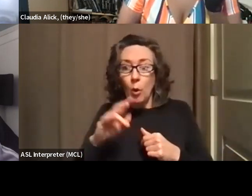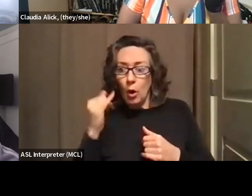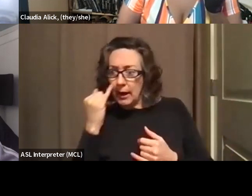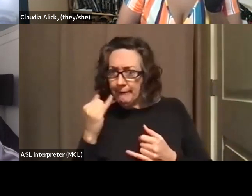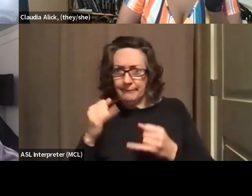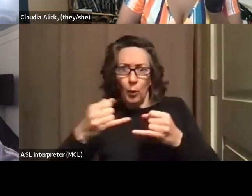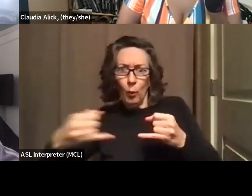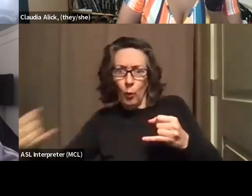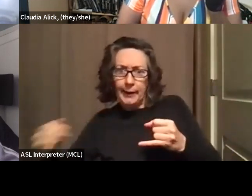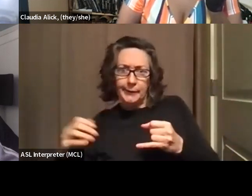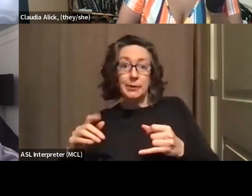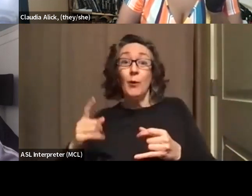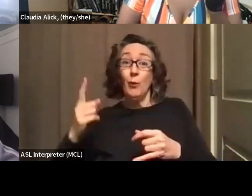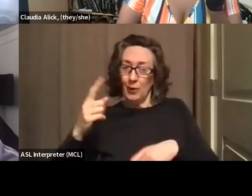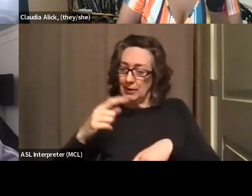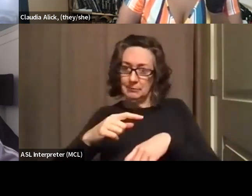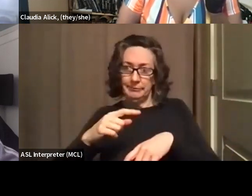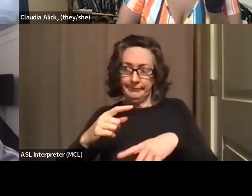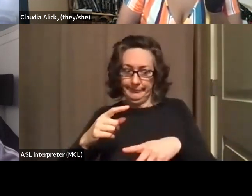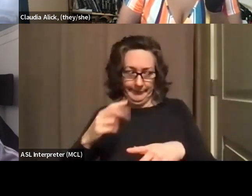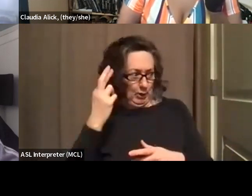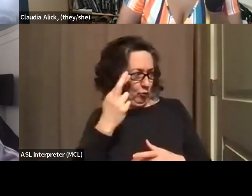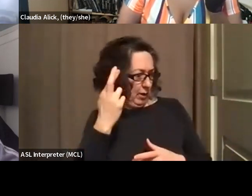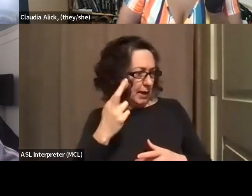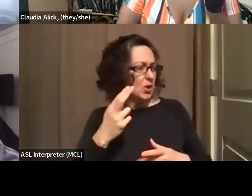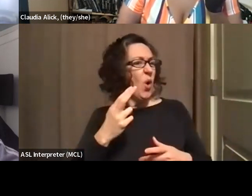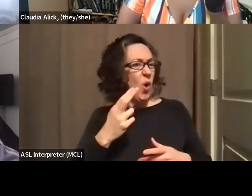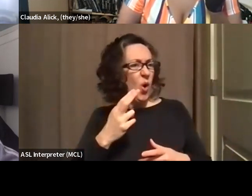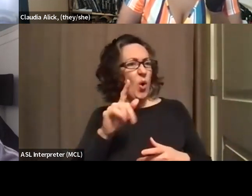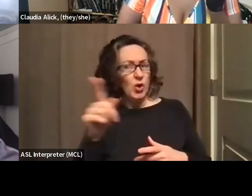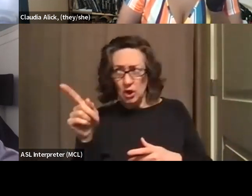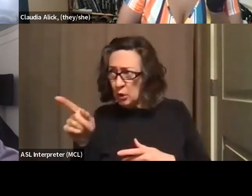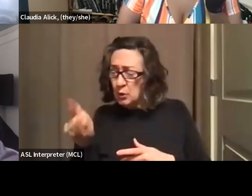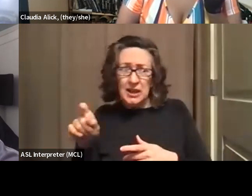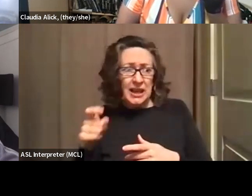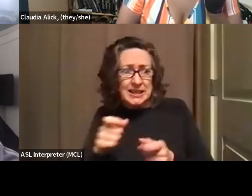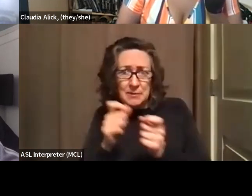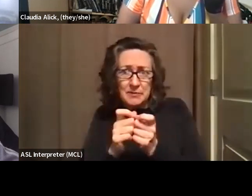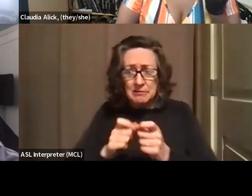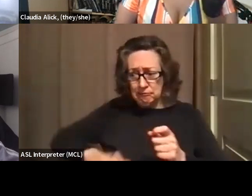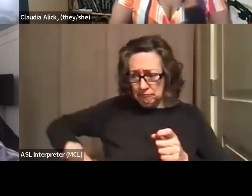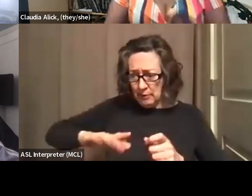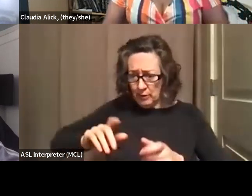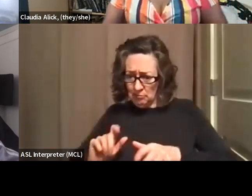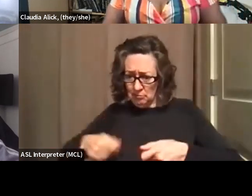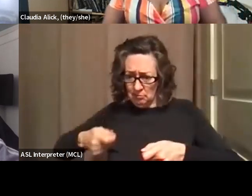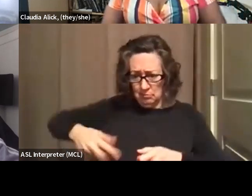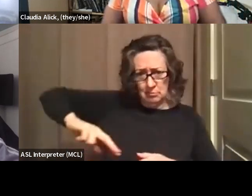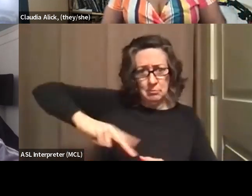That was communicated that you need certain space to move around or turning radius, you